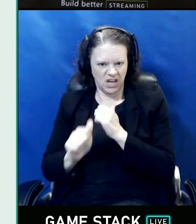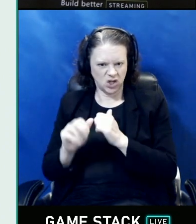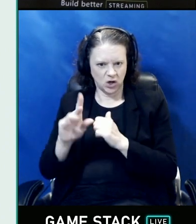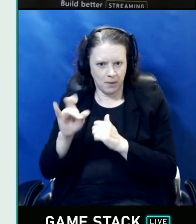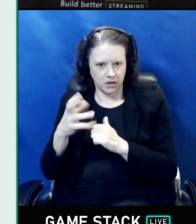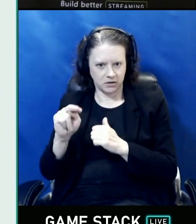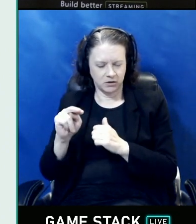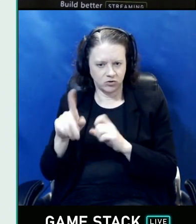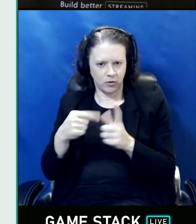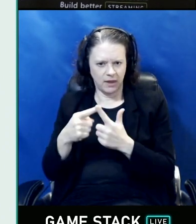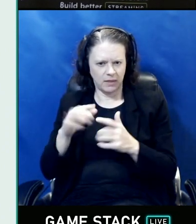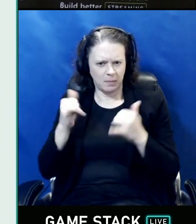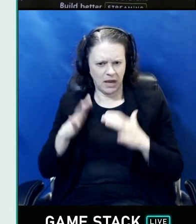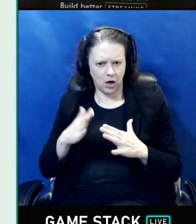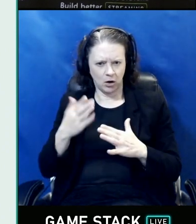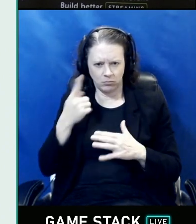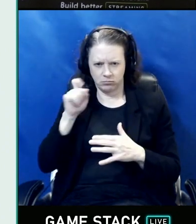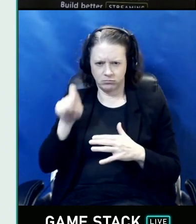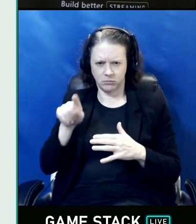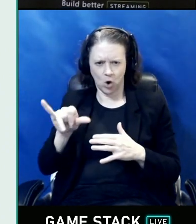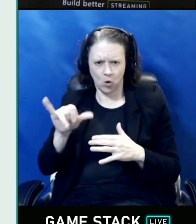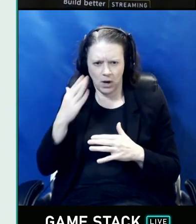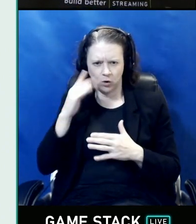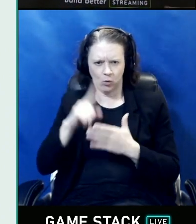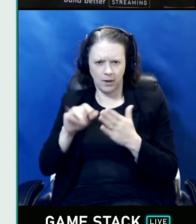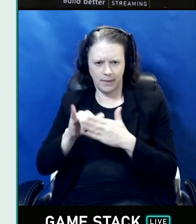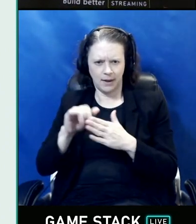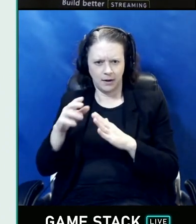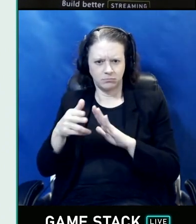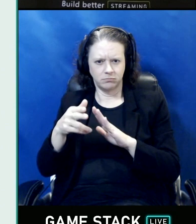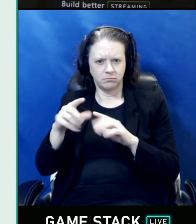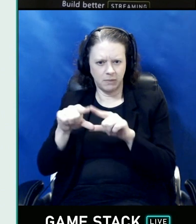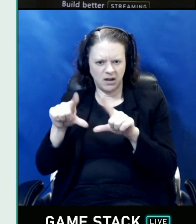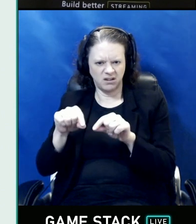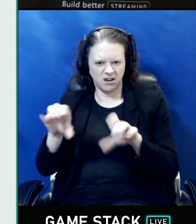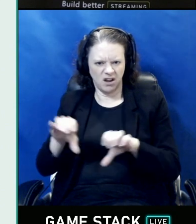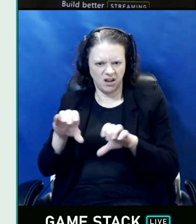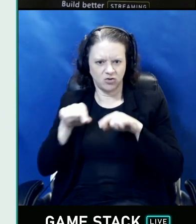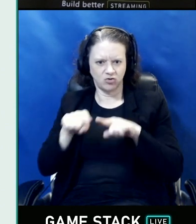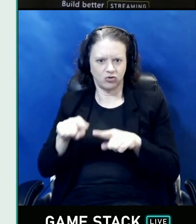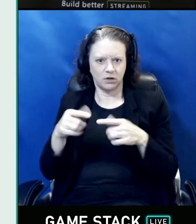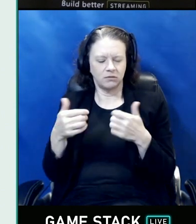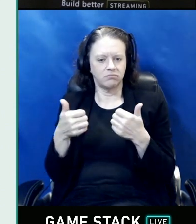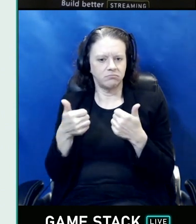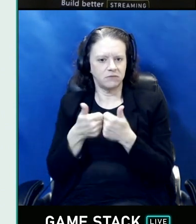was going to do during gameplay. Once we had that initial layout built,